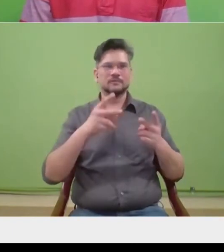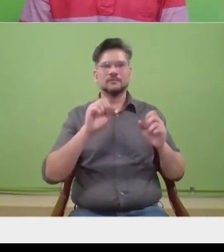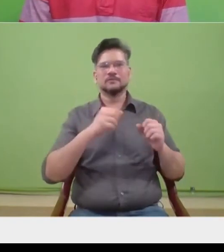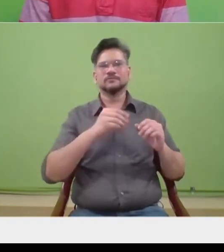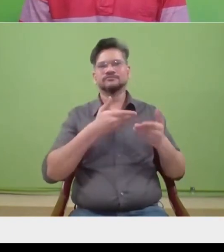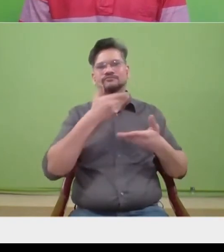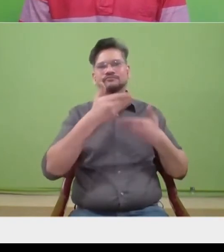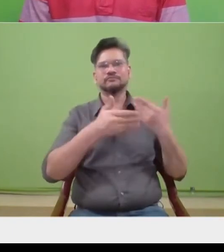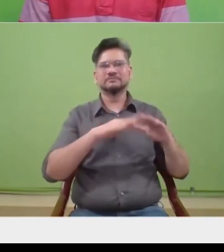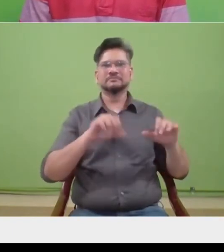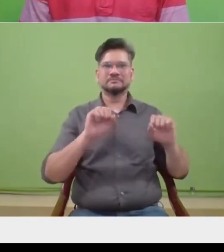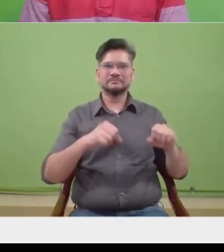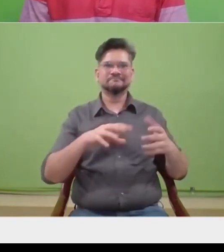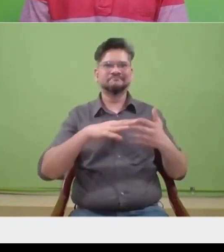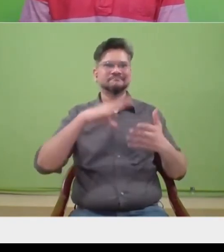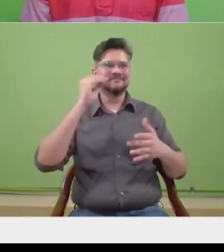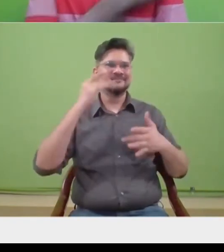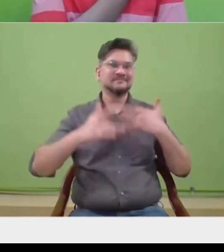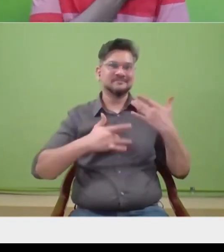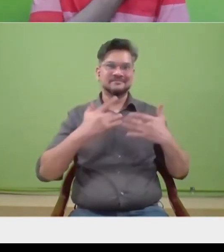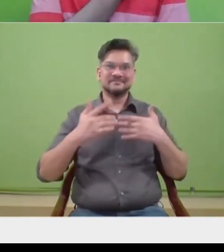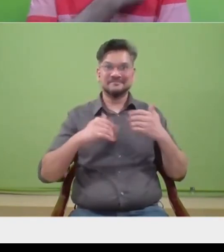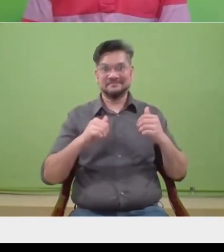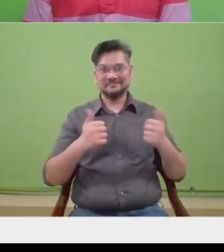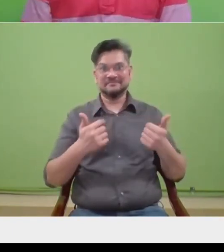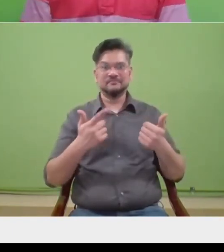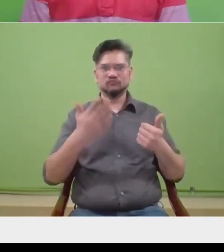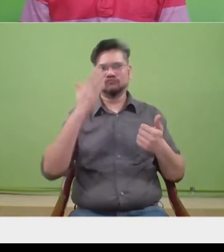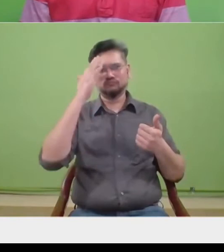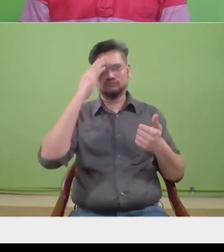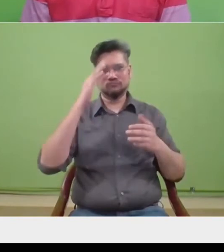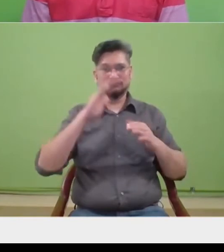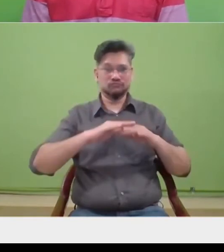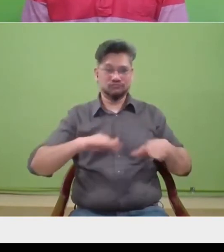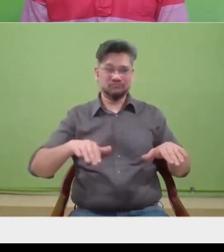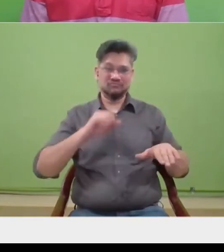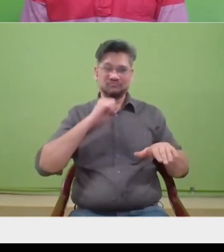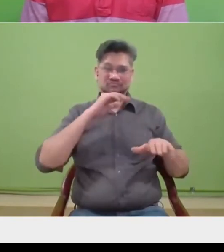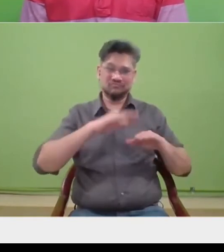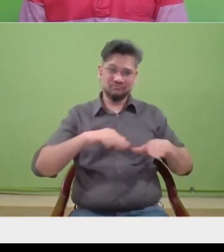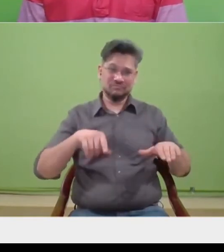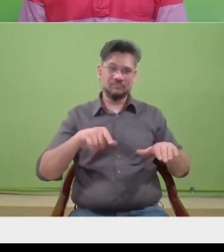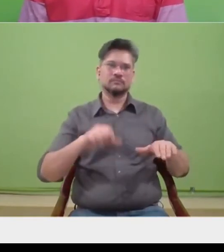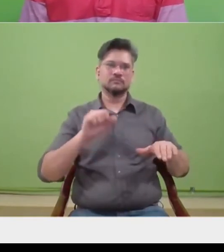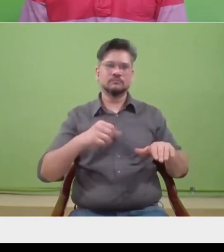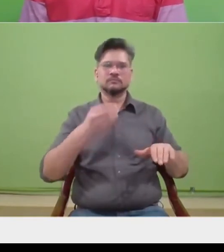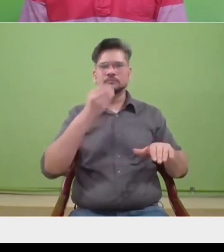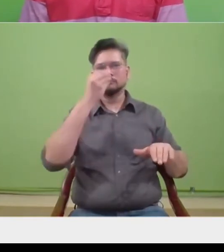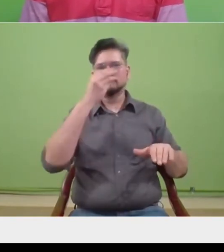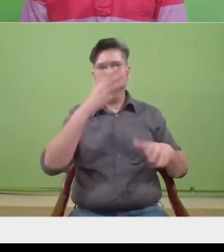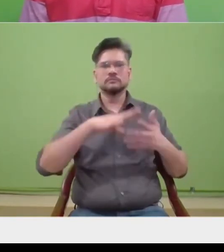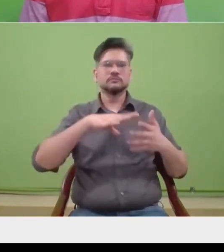children acquire this much sort of with not just fun and enthusiasm but without any bias that is